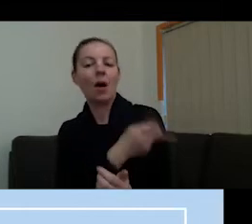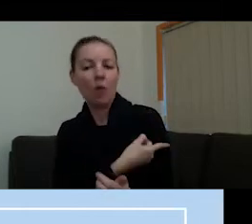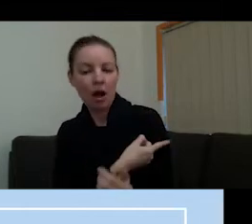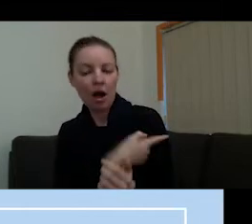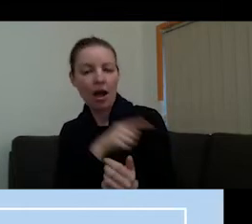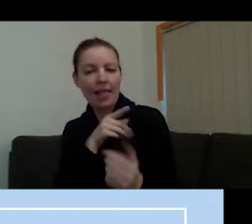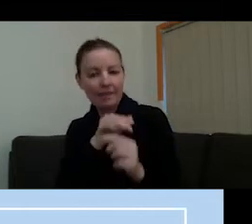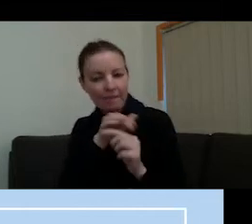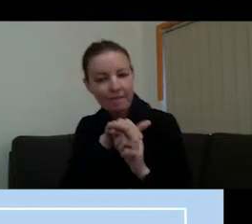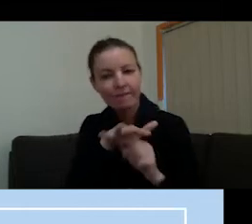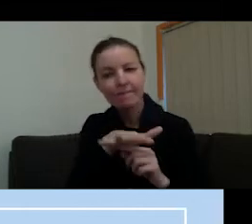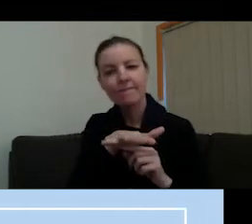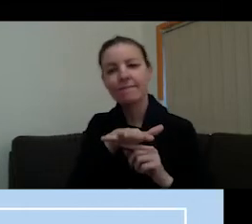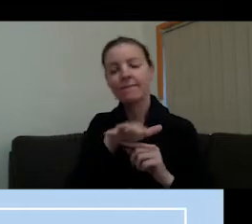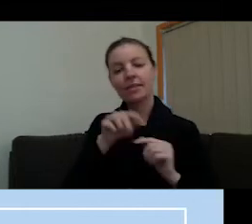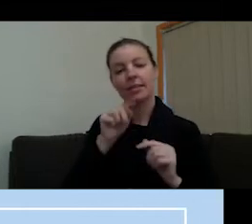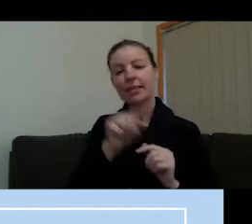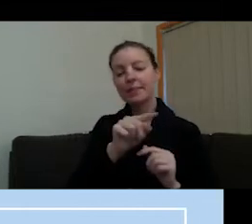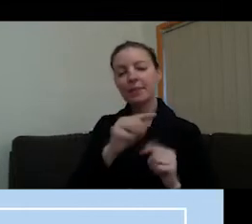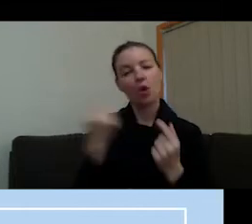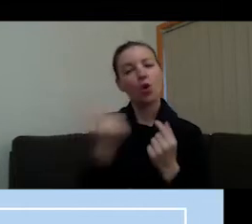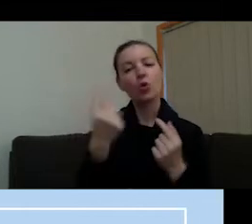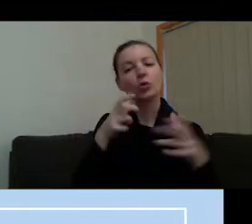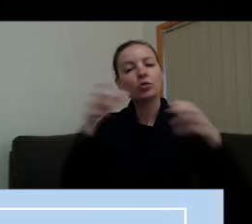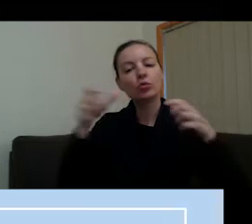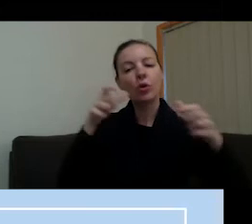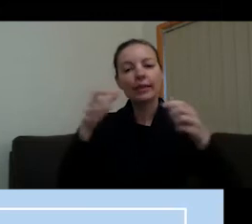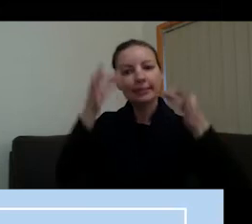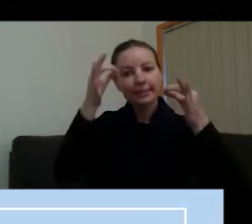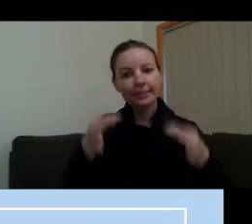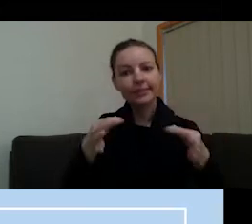who - who has control over the decisions, what do people usually